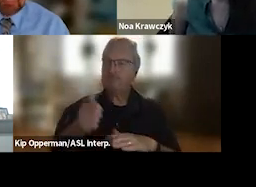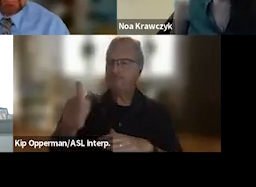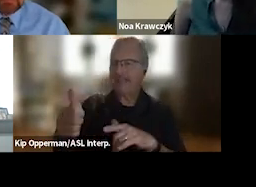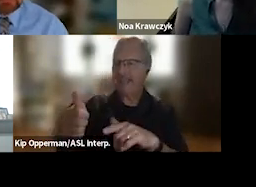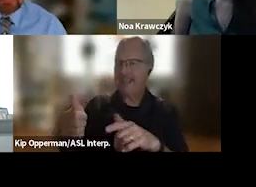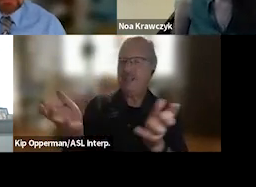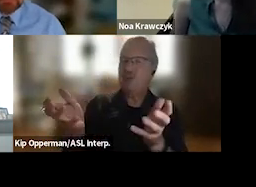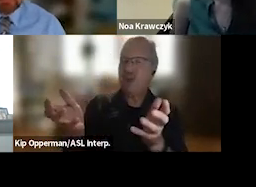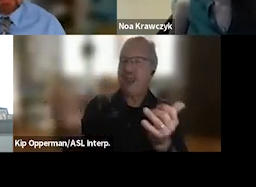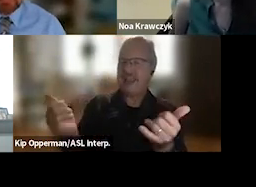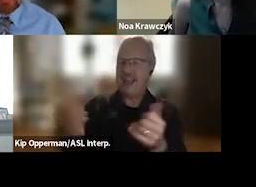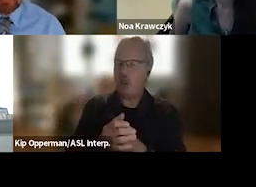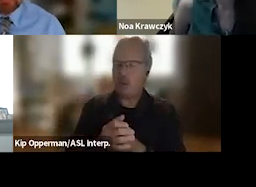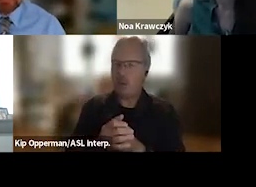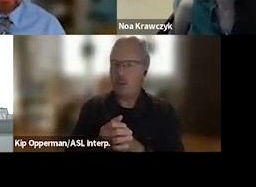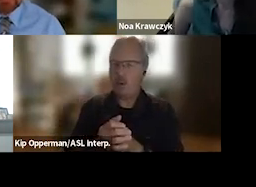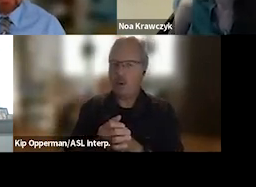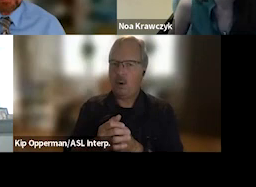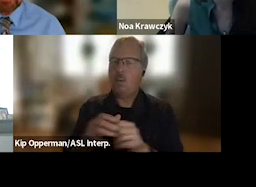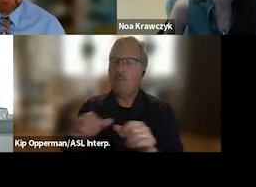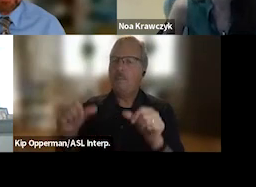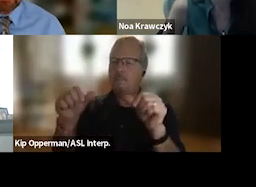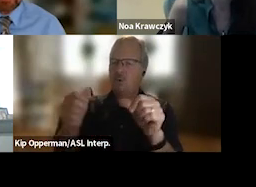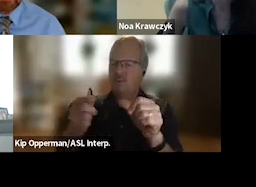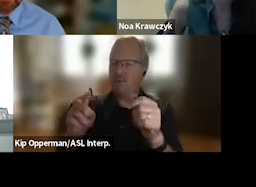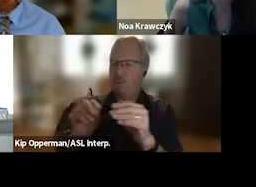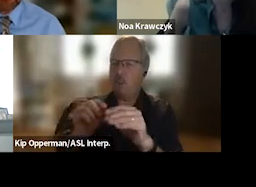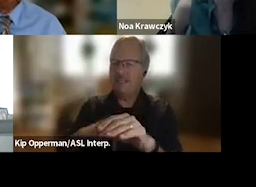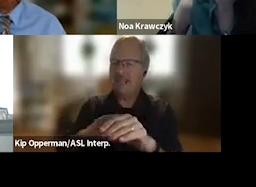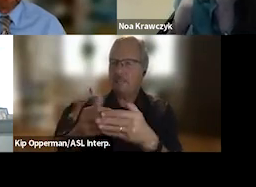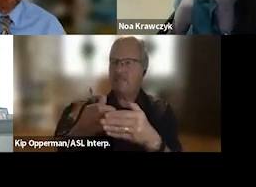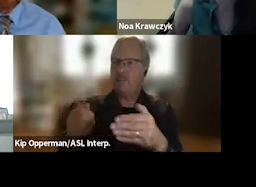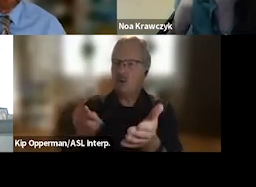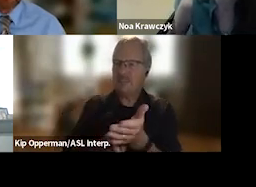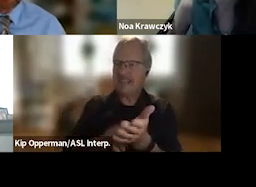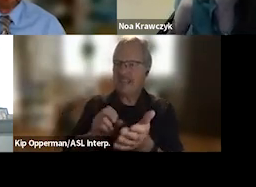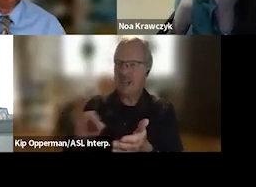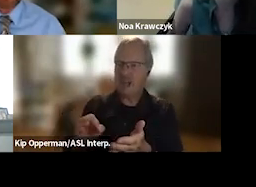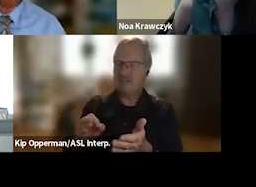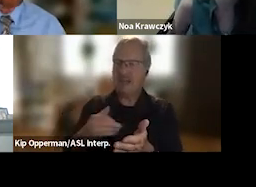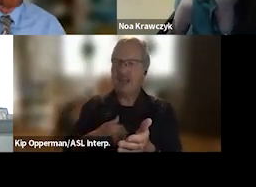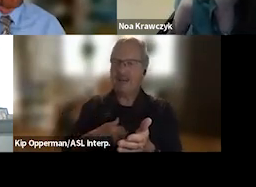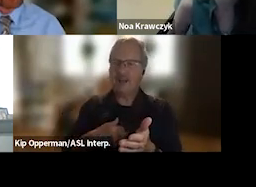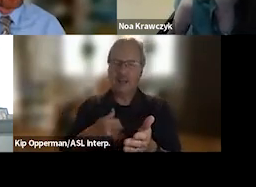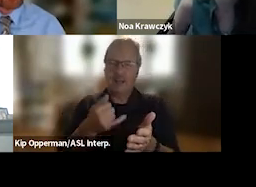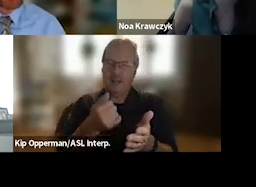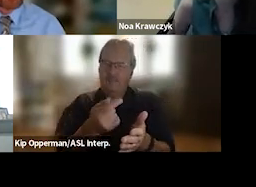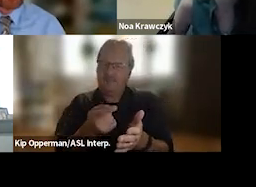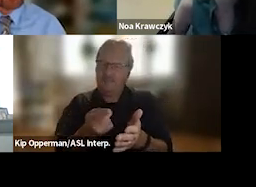And we'll be posting that a couple more times before folks sign off. I've got a couple of closing slides just to cover briefly.